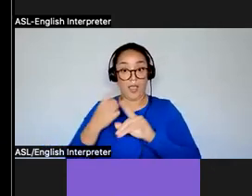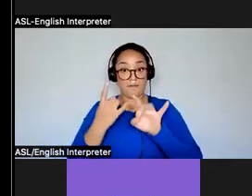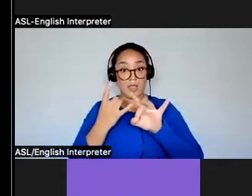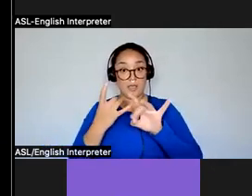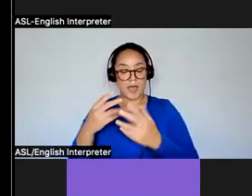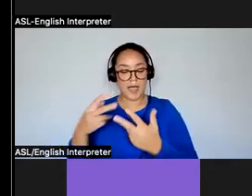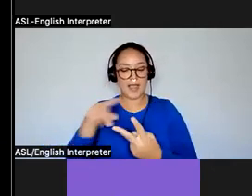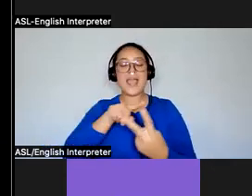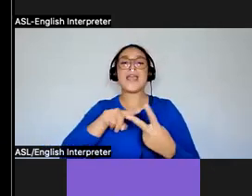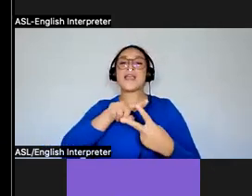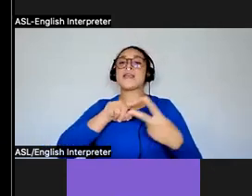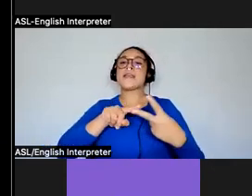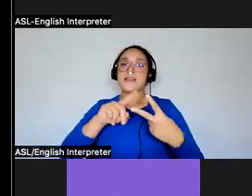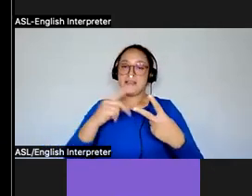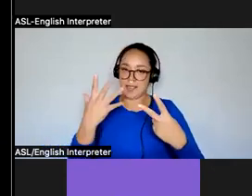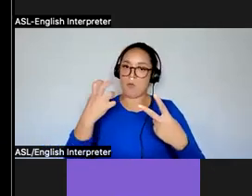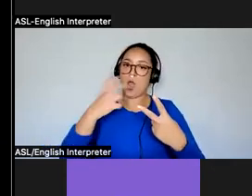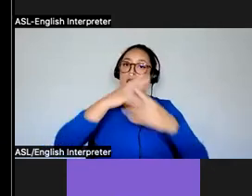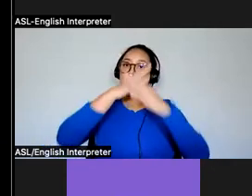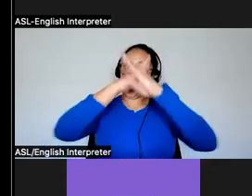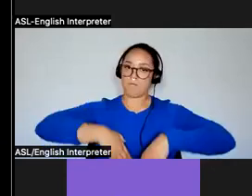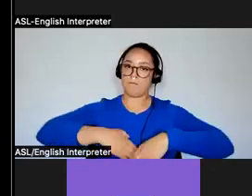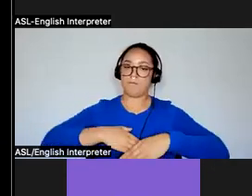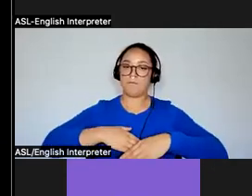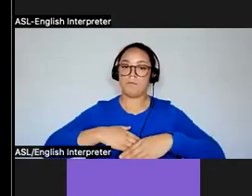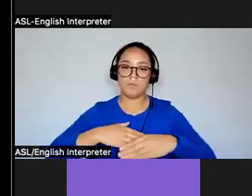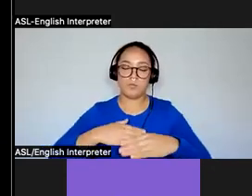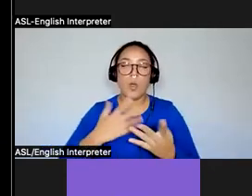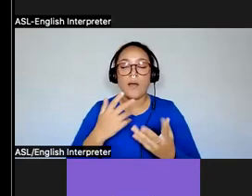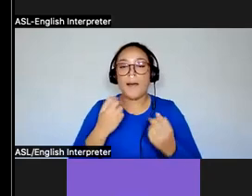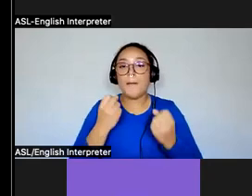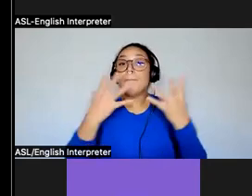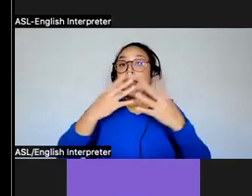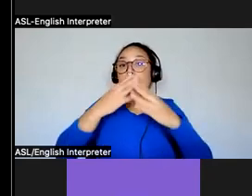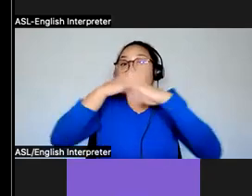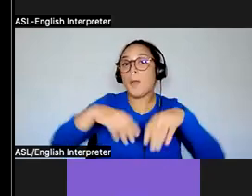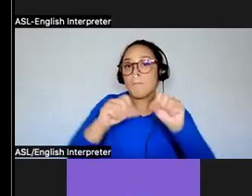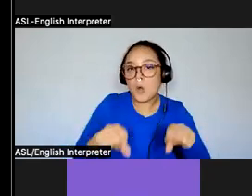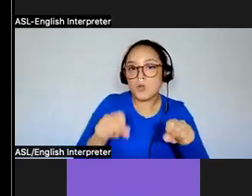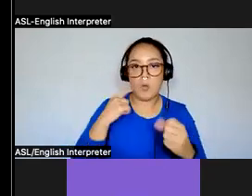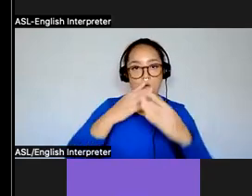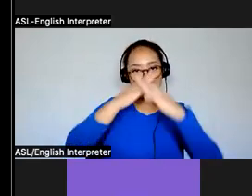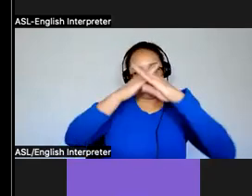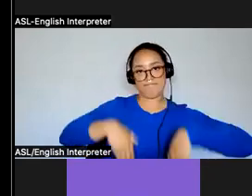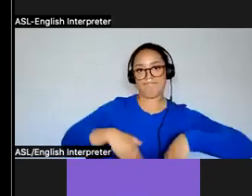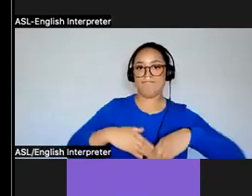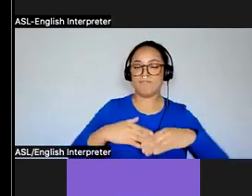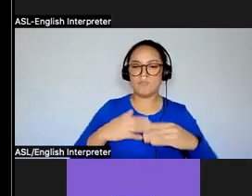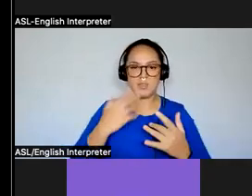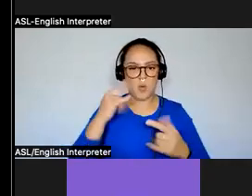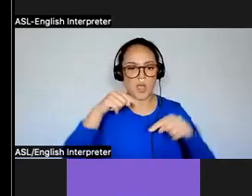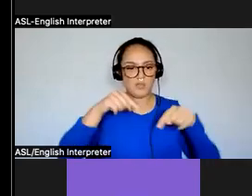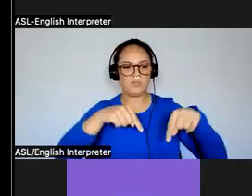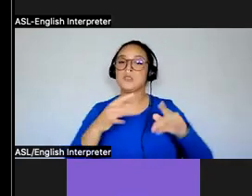those barriers, or as many of those barriers as possible. So, so that's why this program is free.